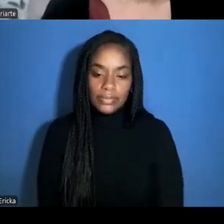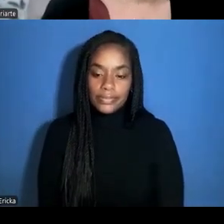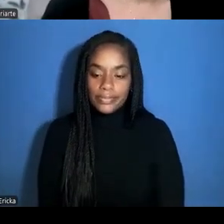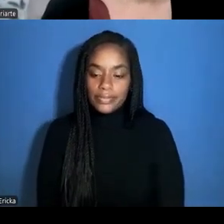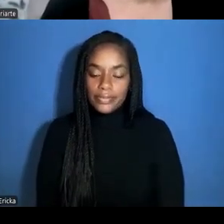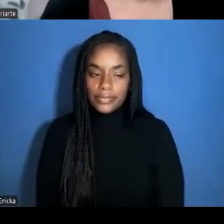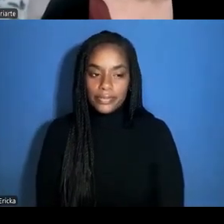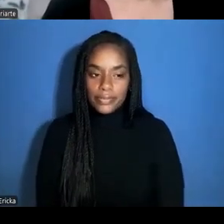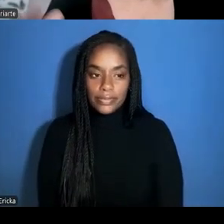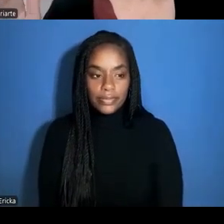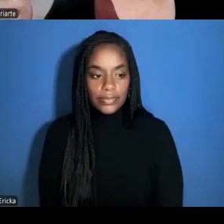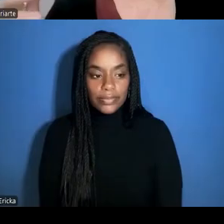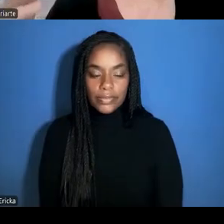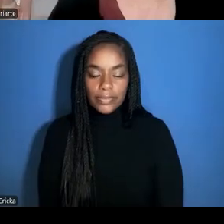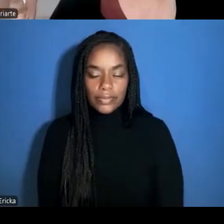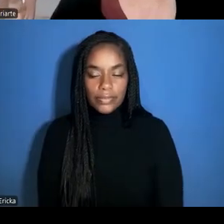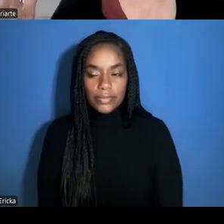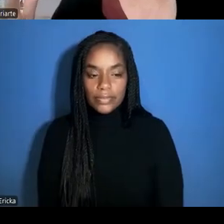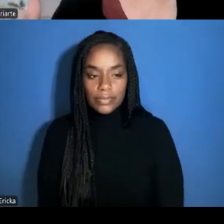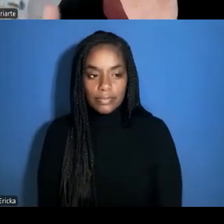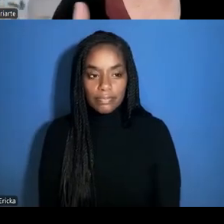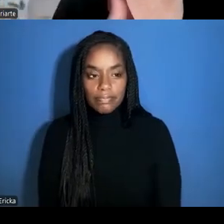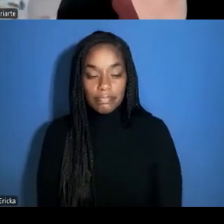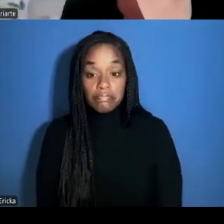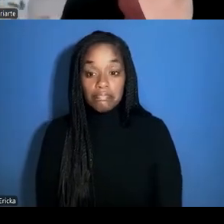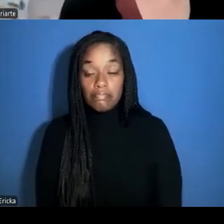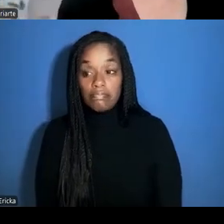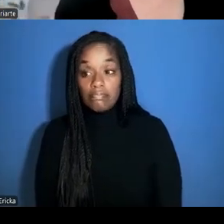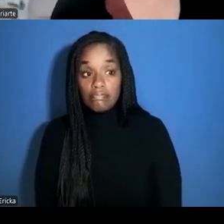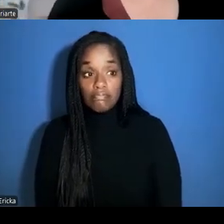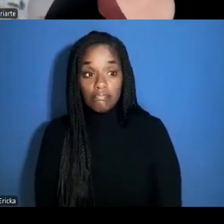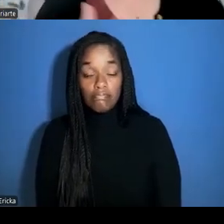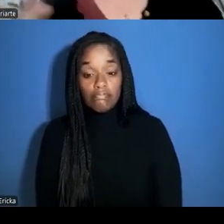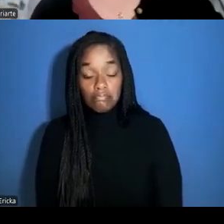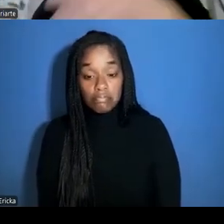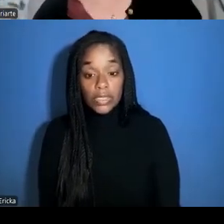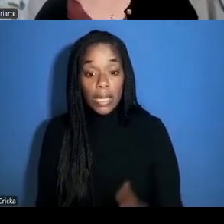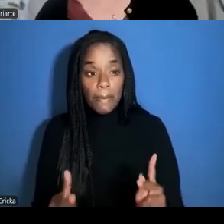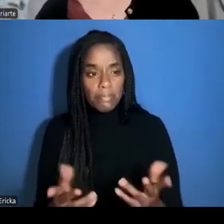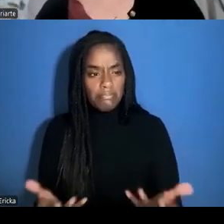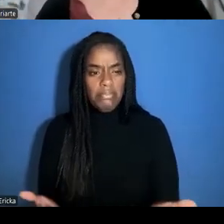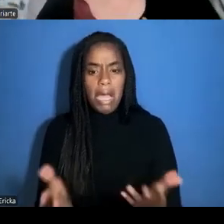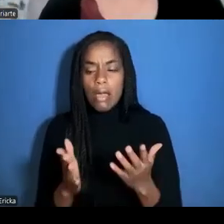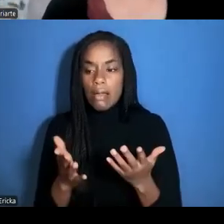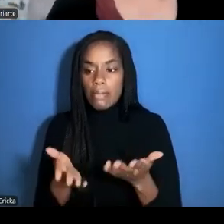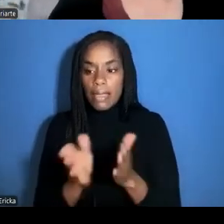Okay, so so people ask, well, how do I put money into my CalAble account? How do I take money out?